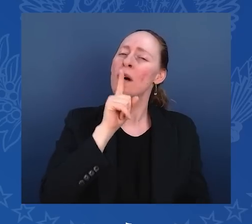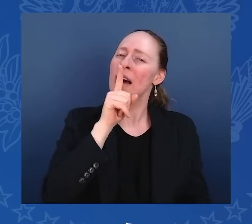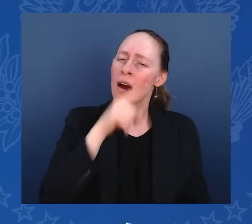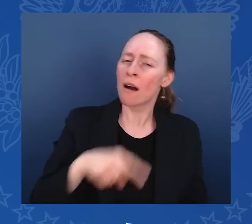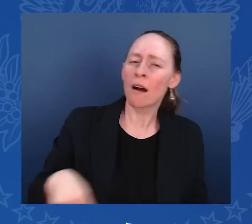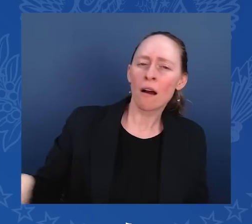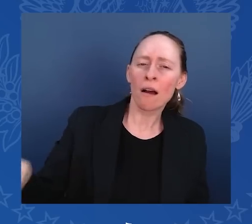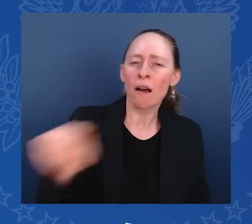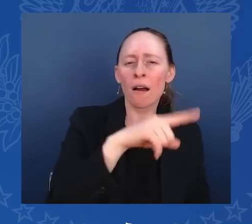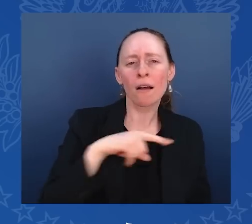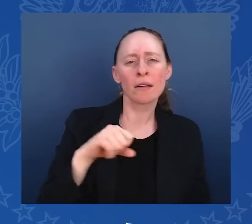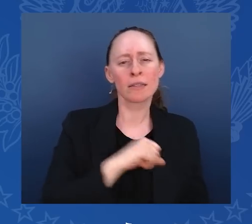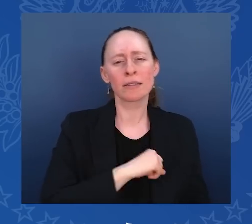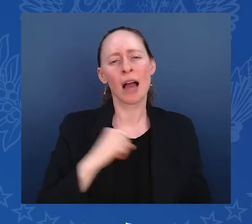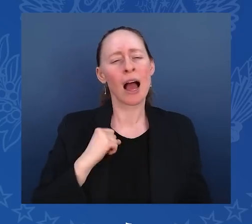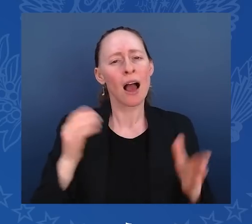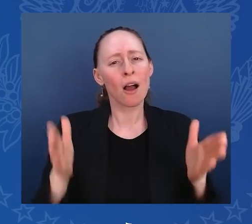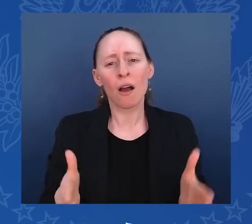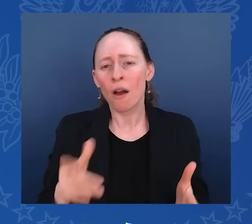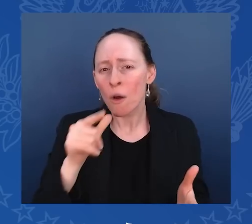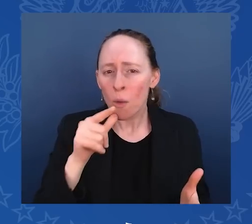Amy Klobuchar. Chris Coons.